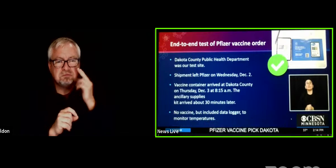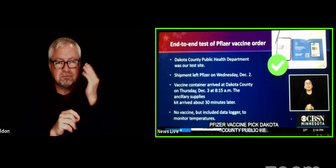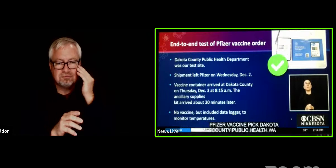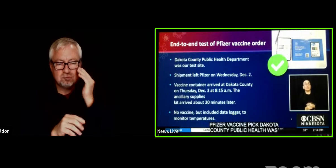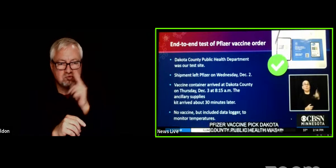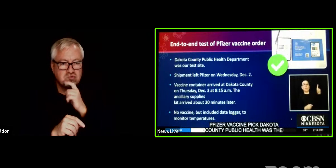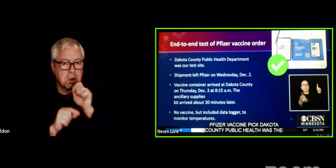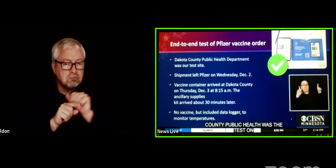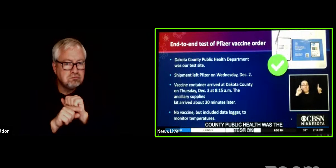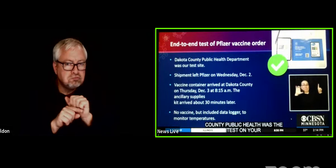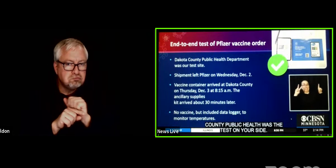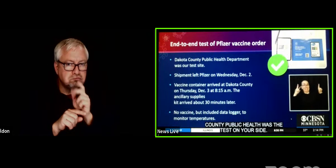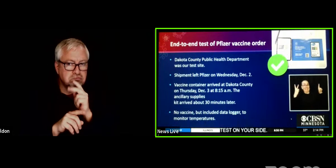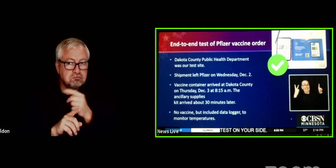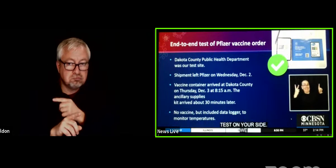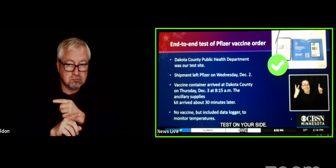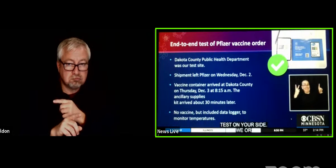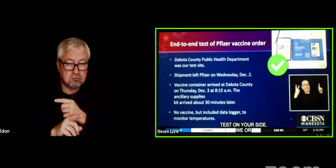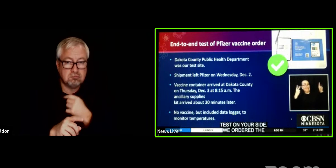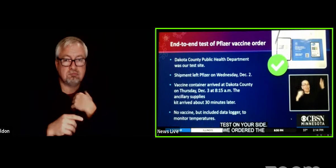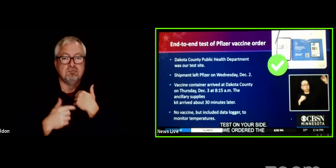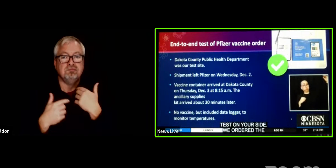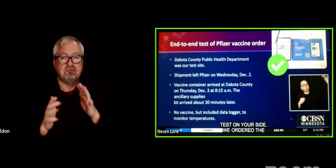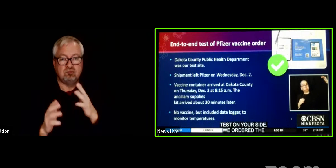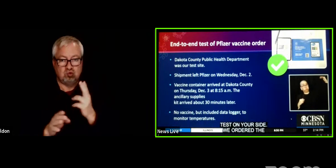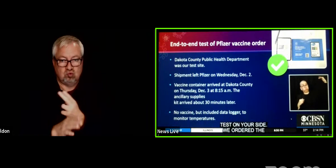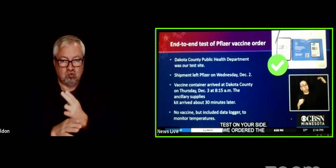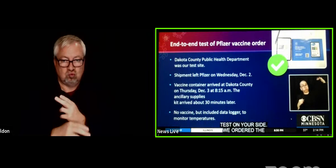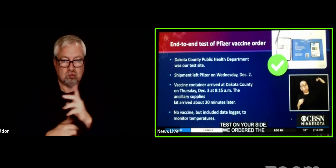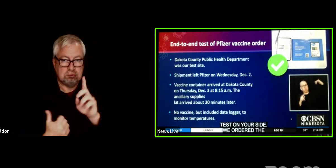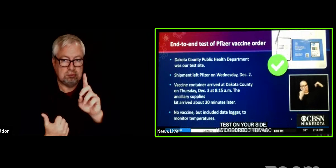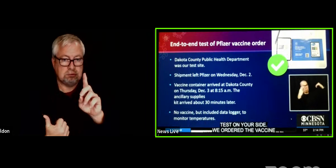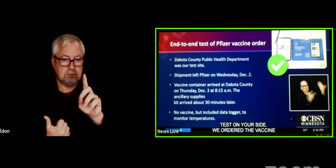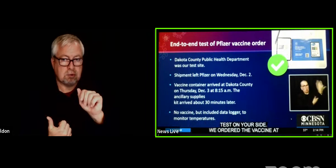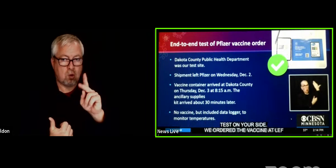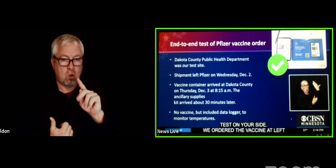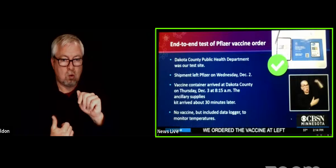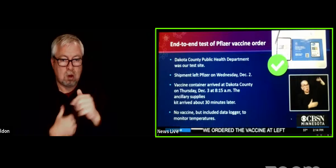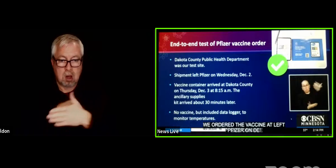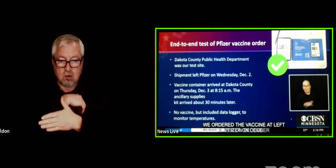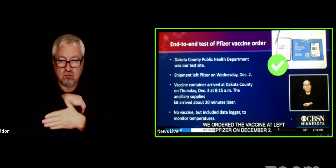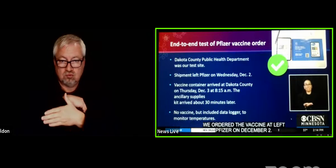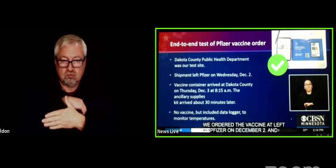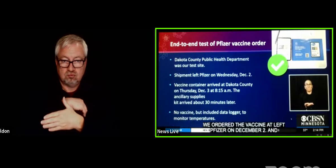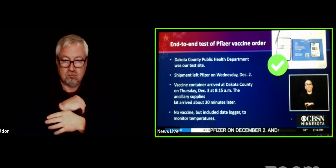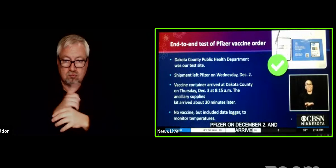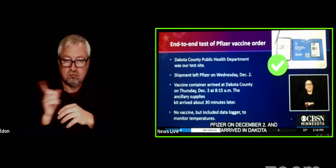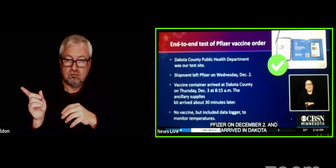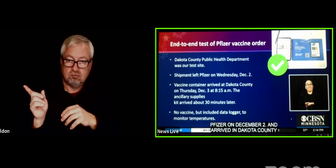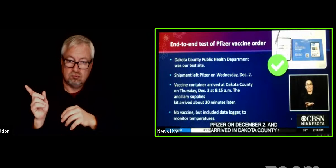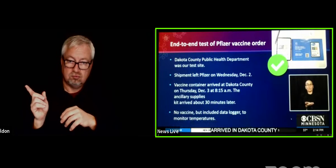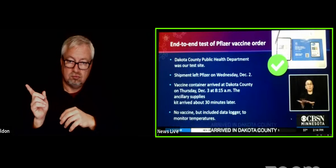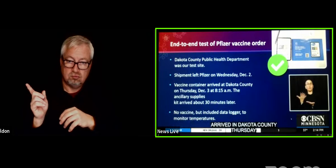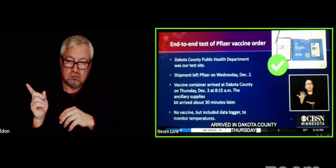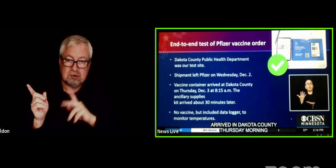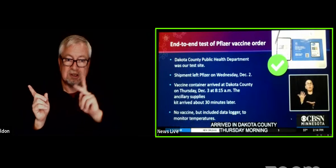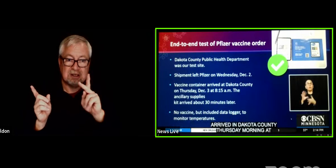15 THURSDAY MORNING AND AS THE GOVERNOR SAID, THE ANCILLARY KIT WITH THE NEEDLES AND SYRINGES CAME ABOUT 30